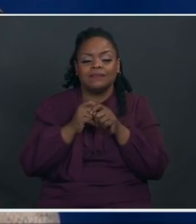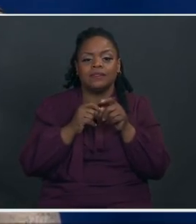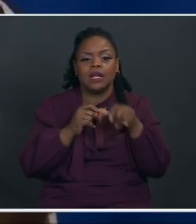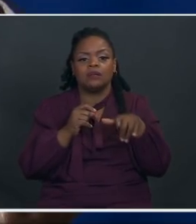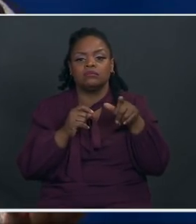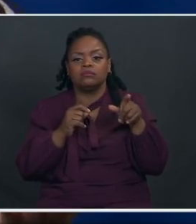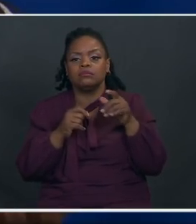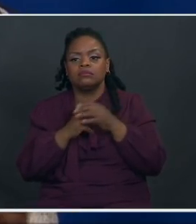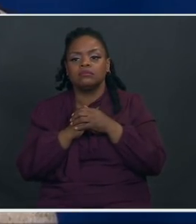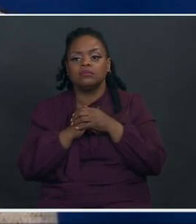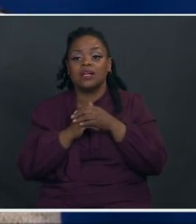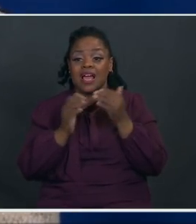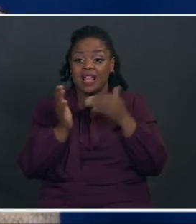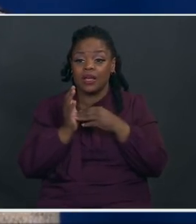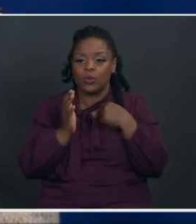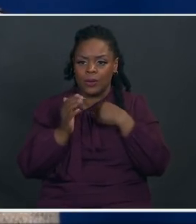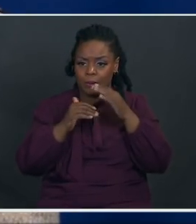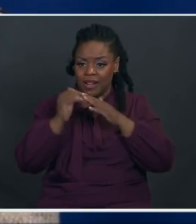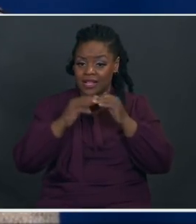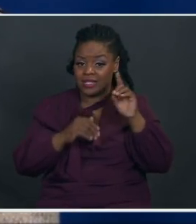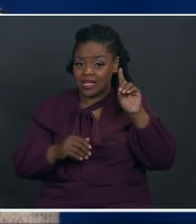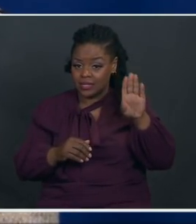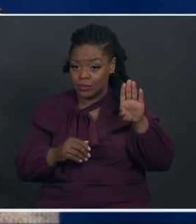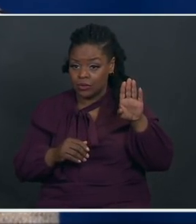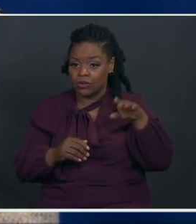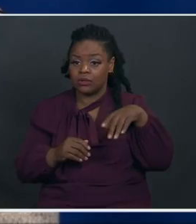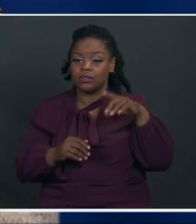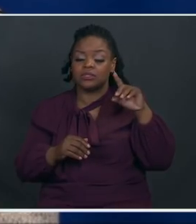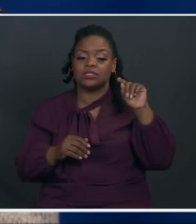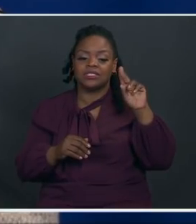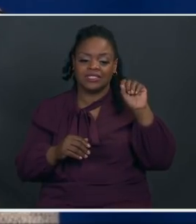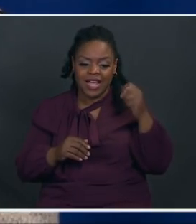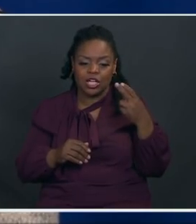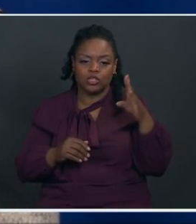And we rely on government sources as well as sources of data external to government.